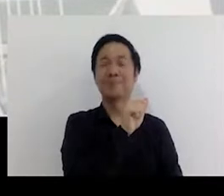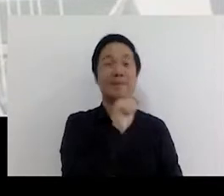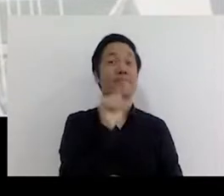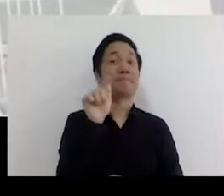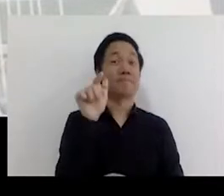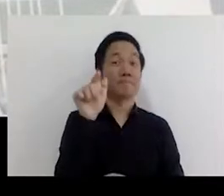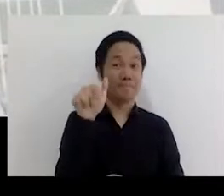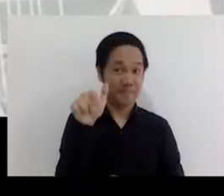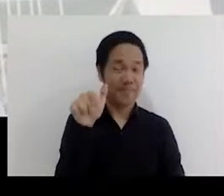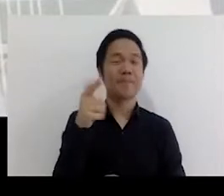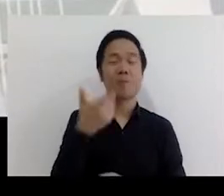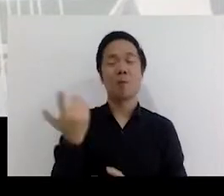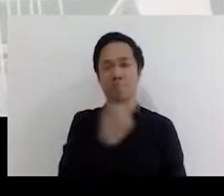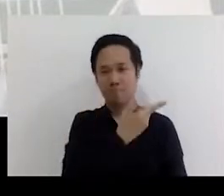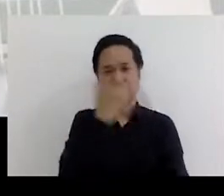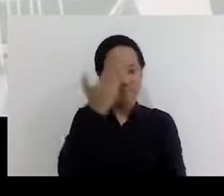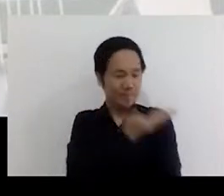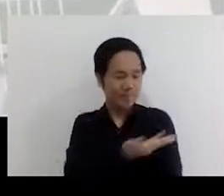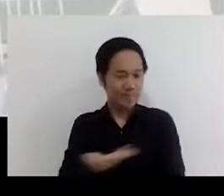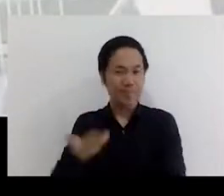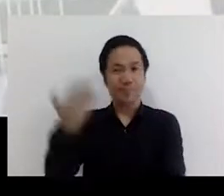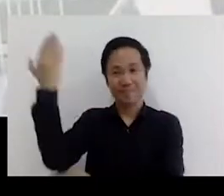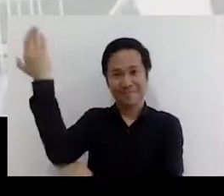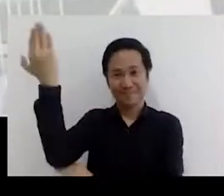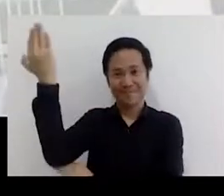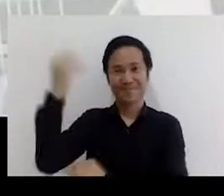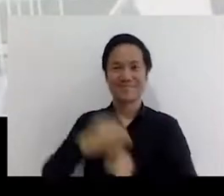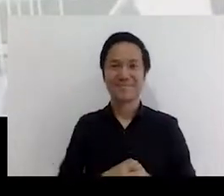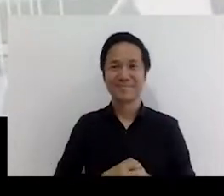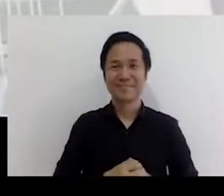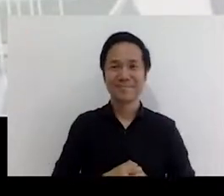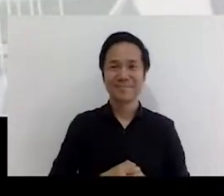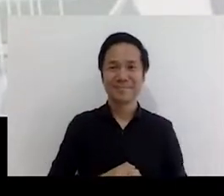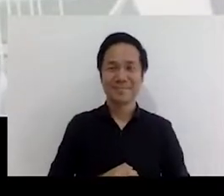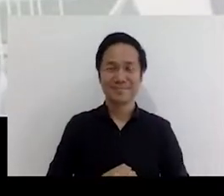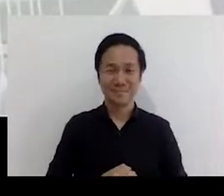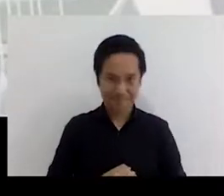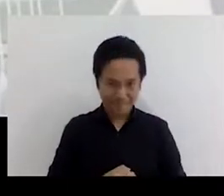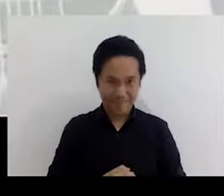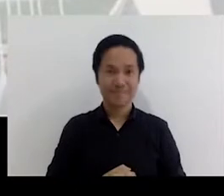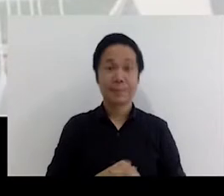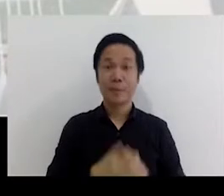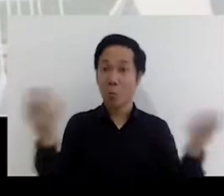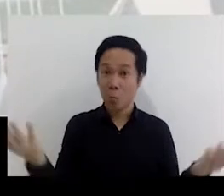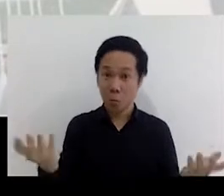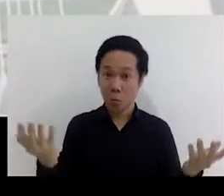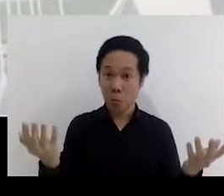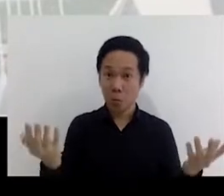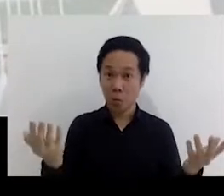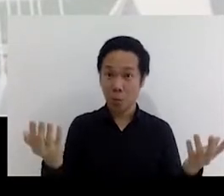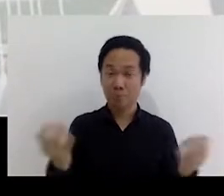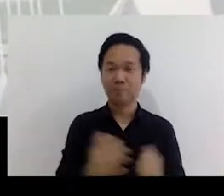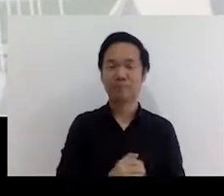We are also fortunate to have an extraordinary line-up of panellists and discussants,